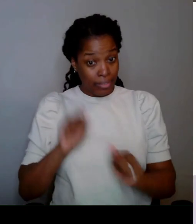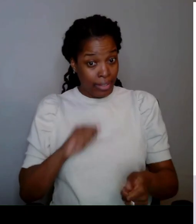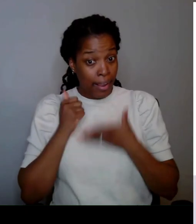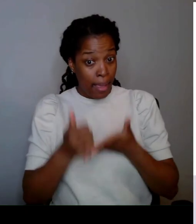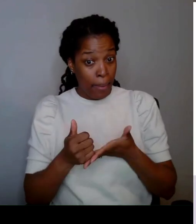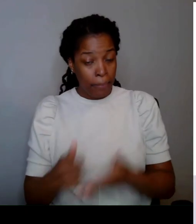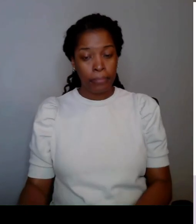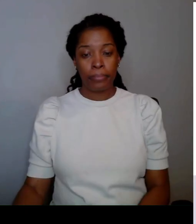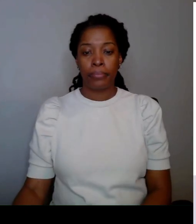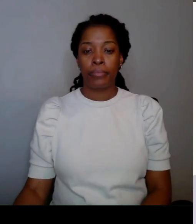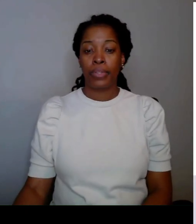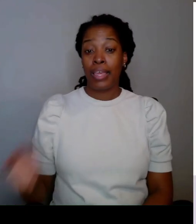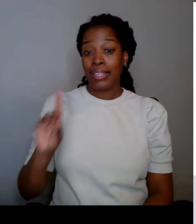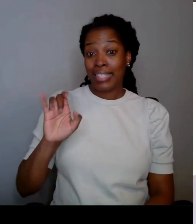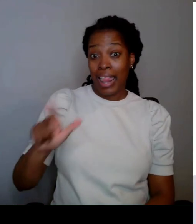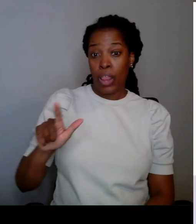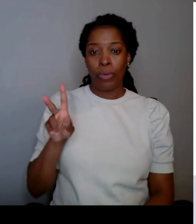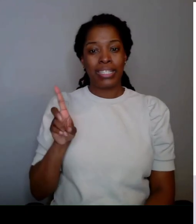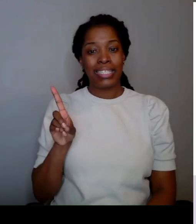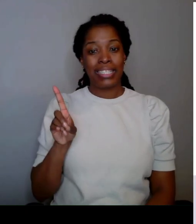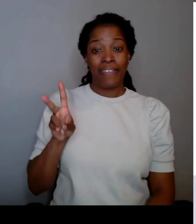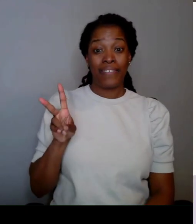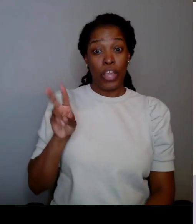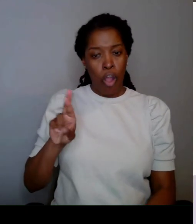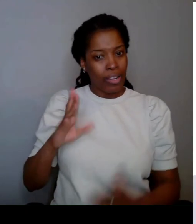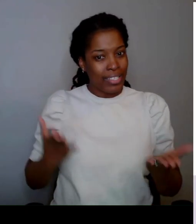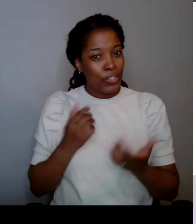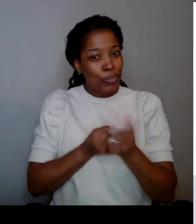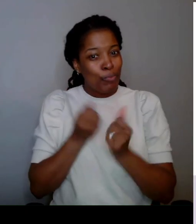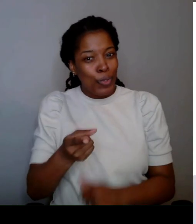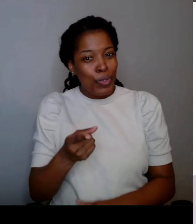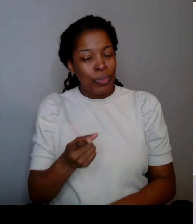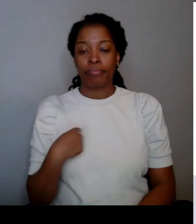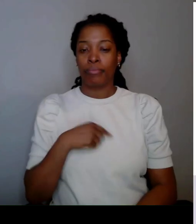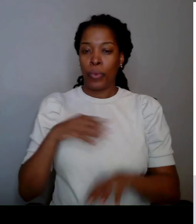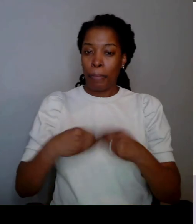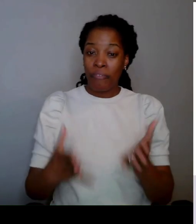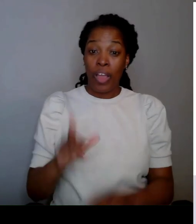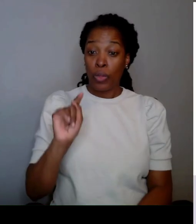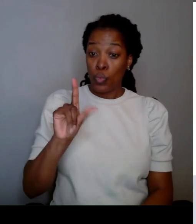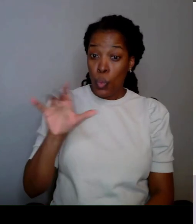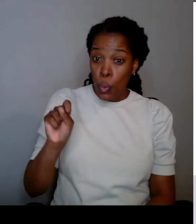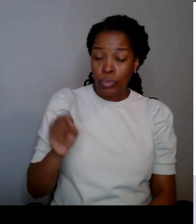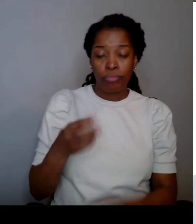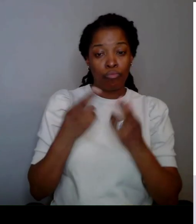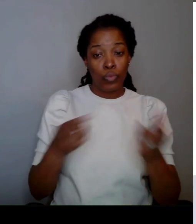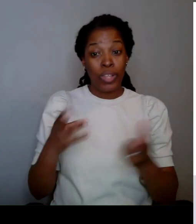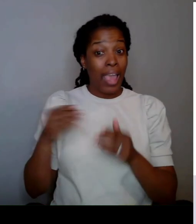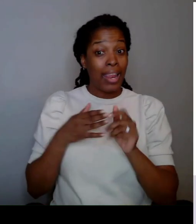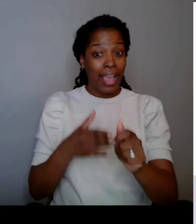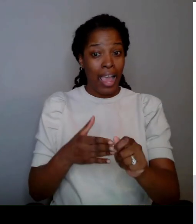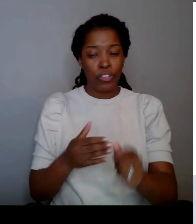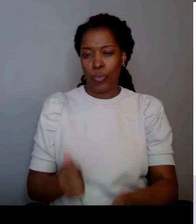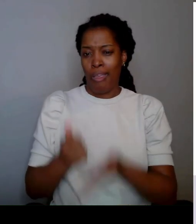We provide tools, resources and guidance to explore self-employment, assess feasibility, create a business plan,